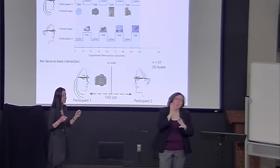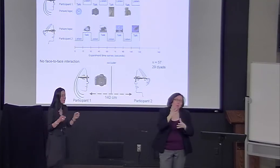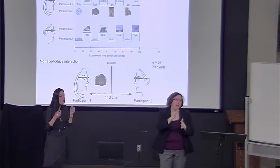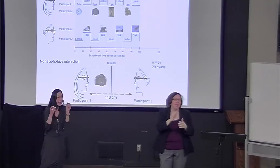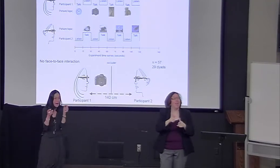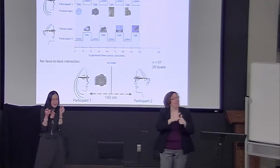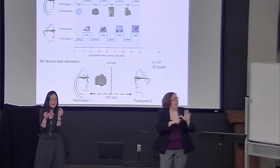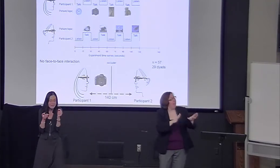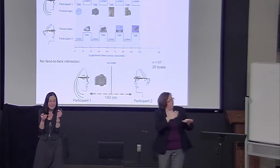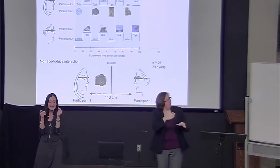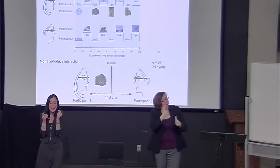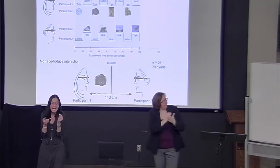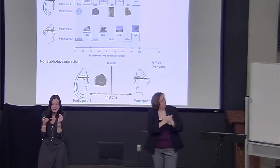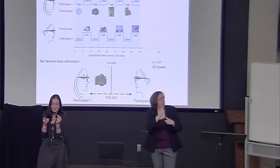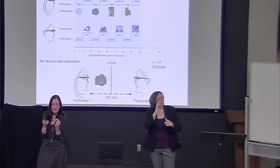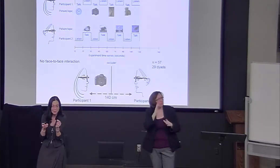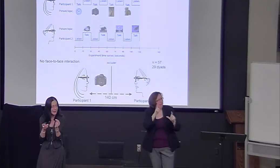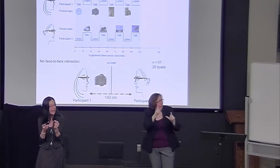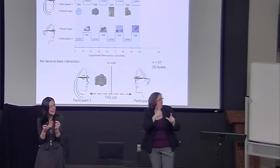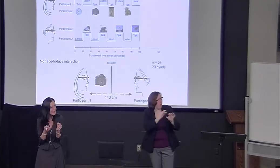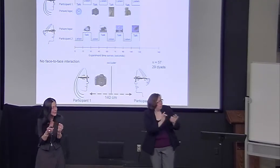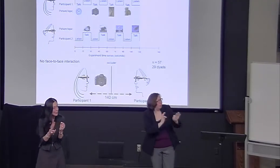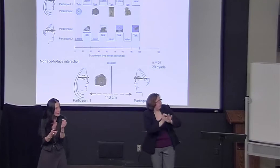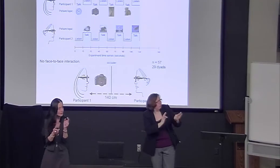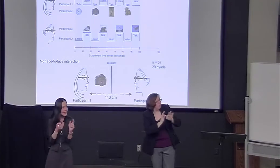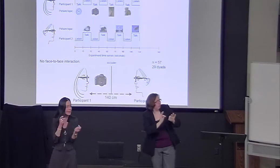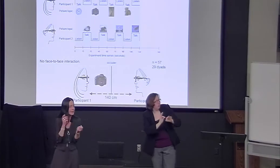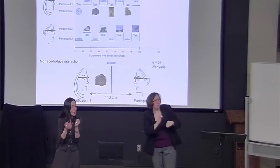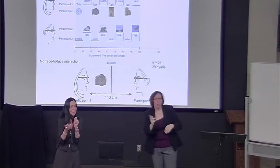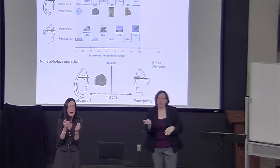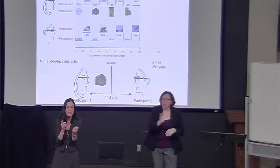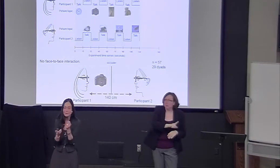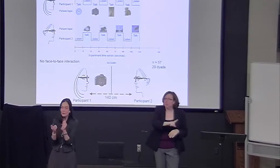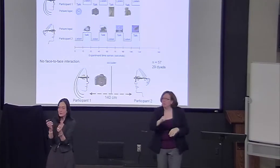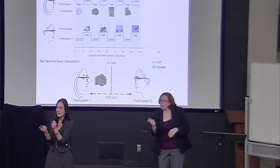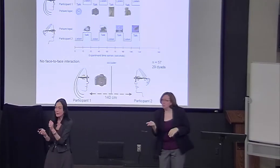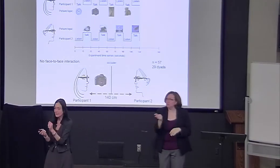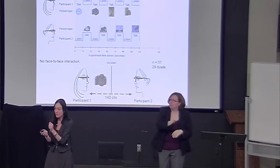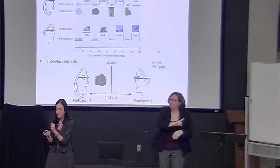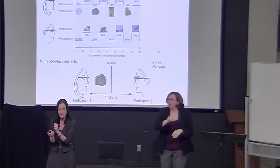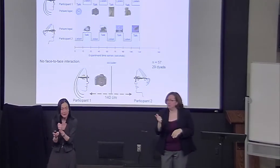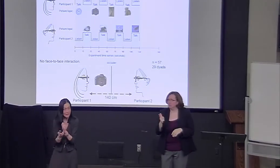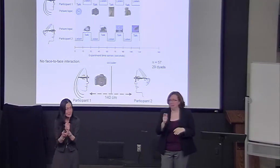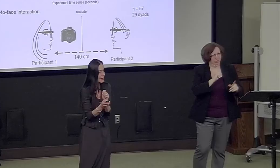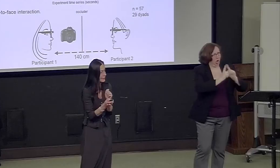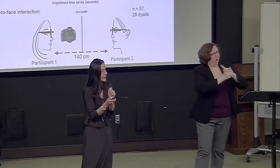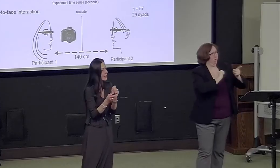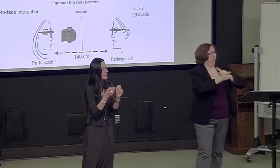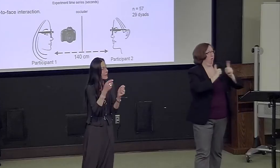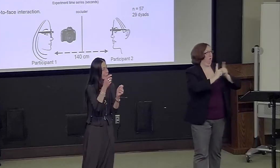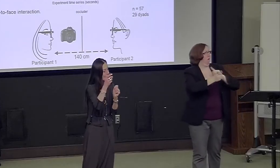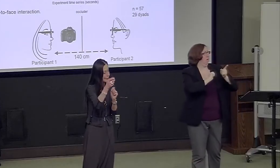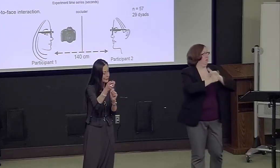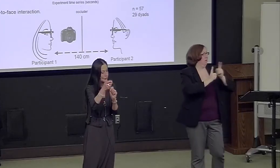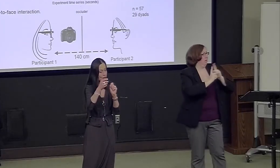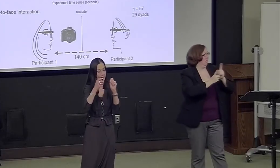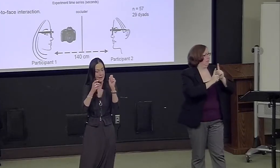So they have this game that they play where they go back and forth and back and forth about their new picture